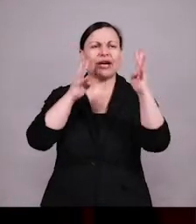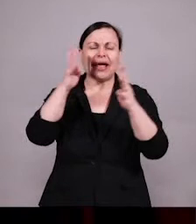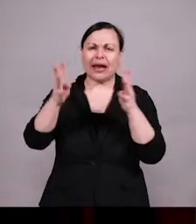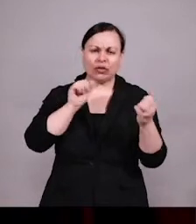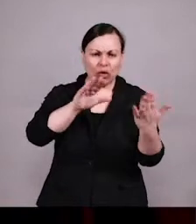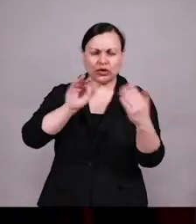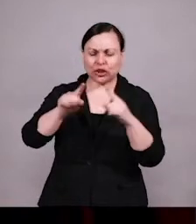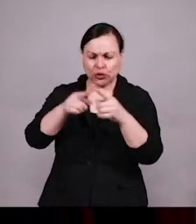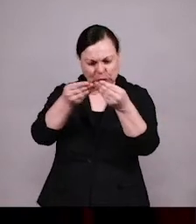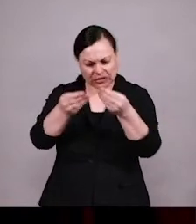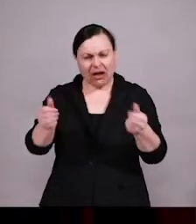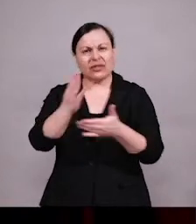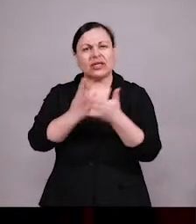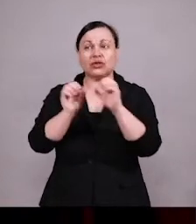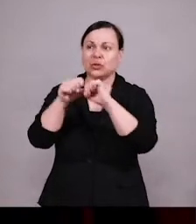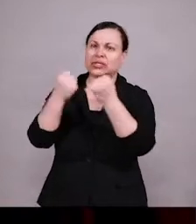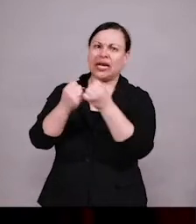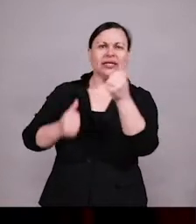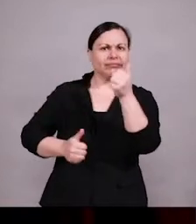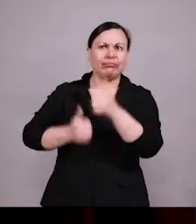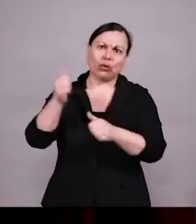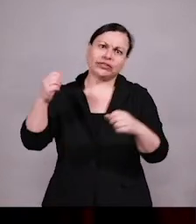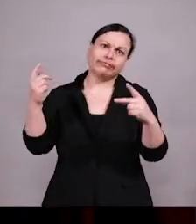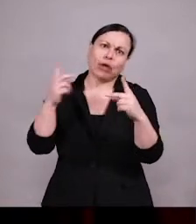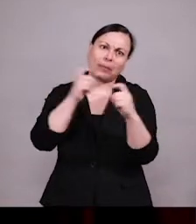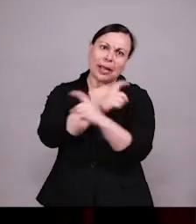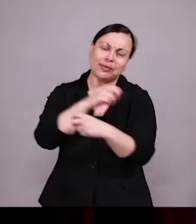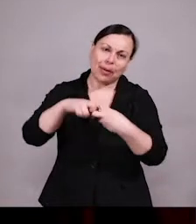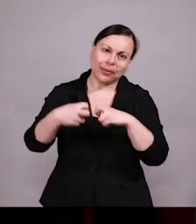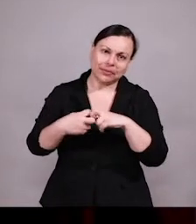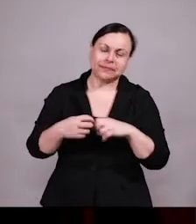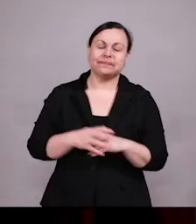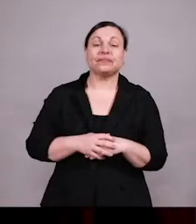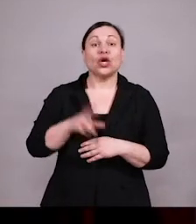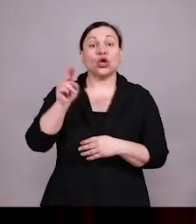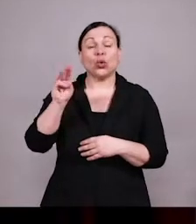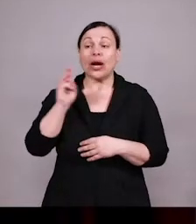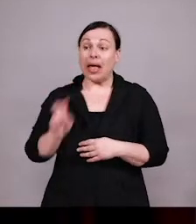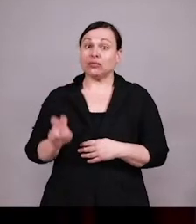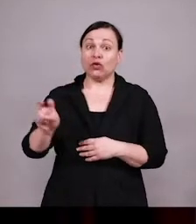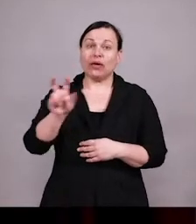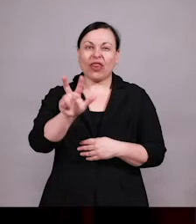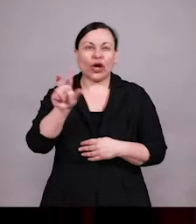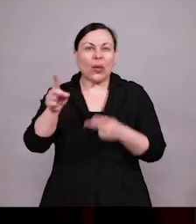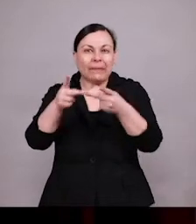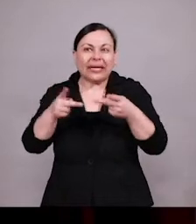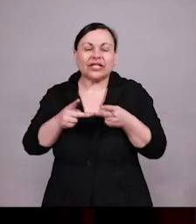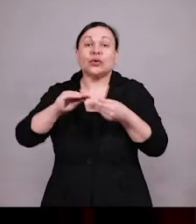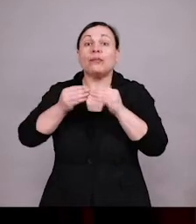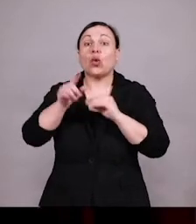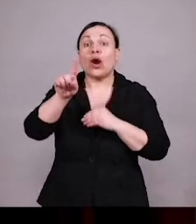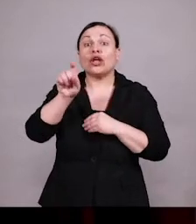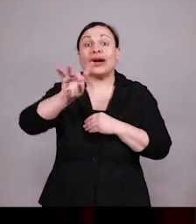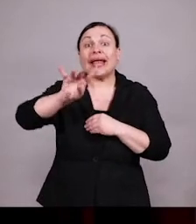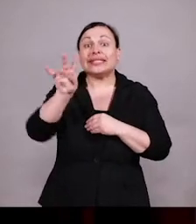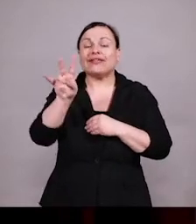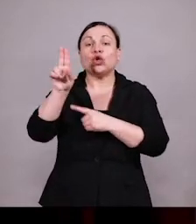solving some of society's toughest problems. UNM has moved up 31 spots to number 187 in the U.S